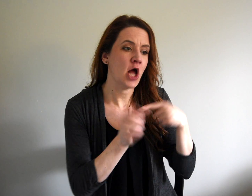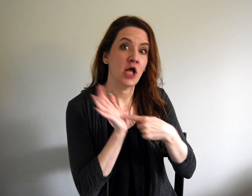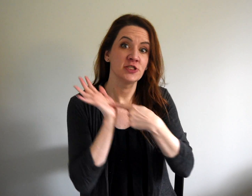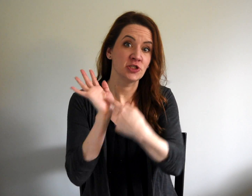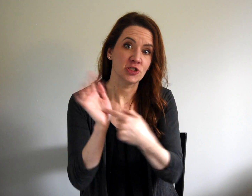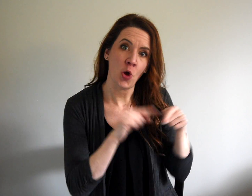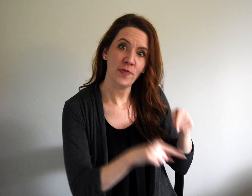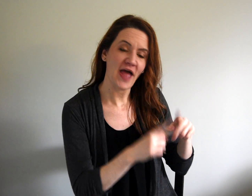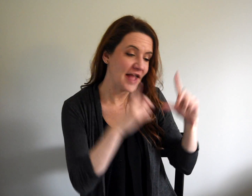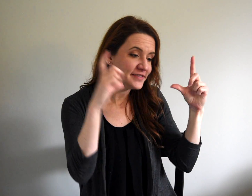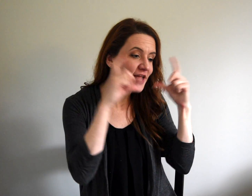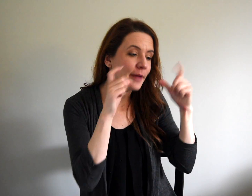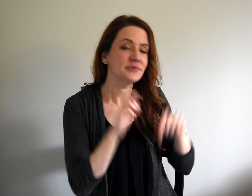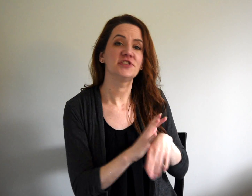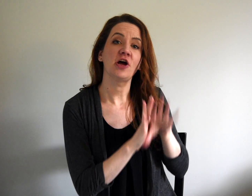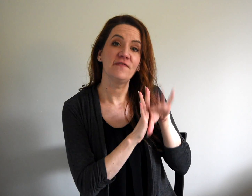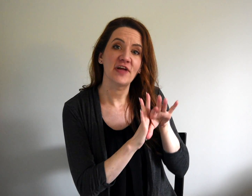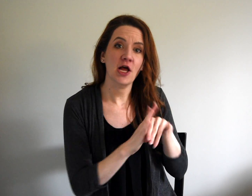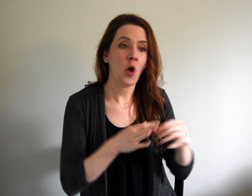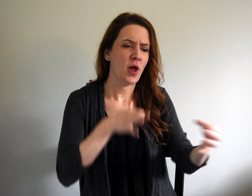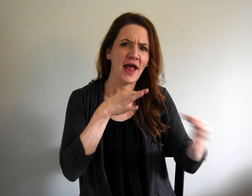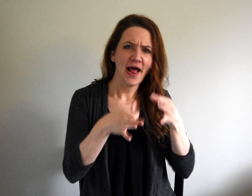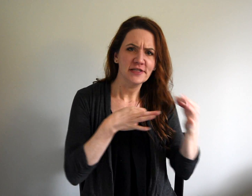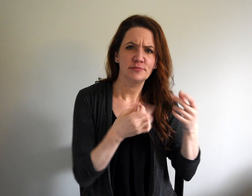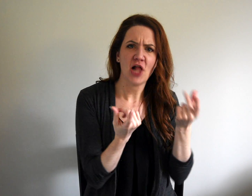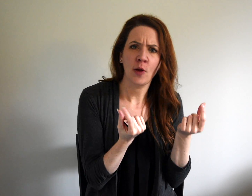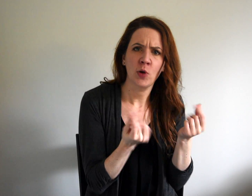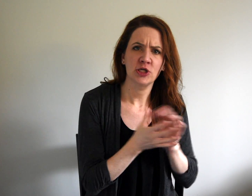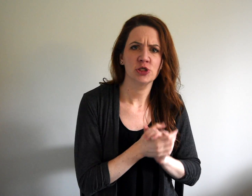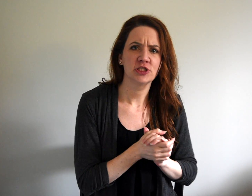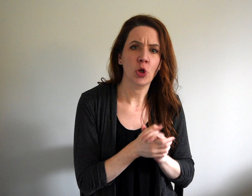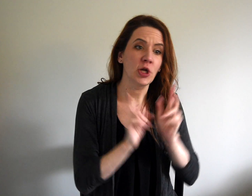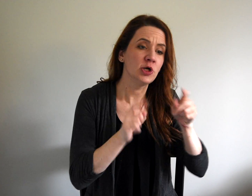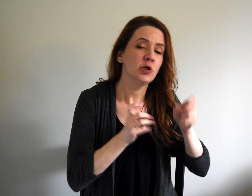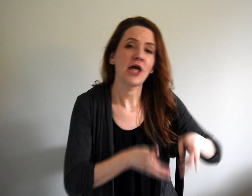upload it to Facebook or Instagram that would be fascinating for your audience